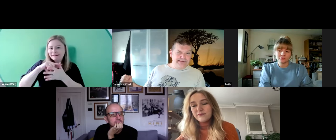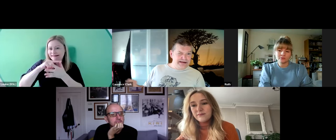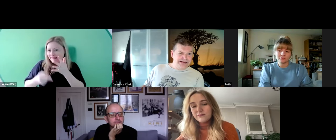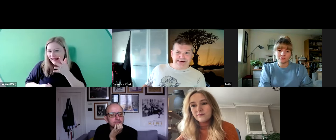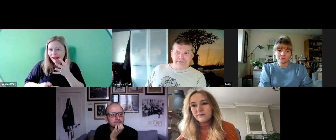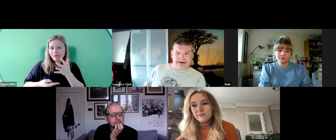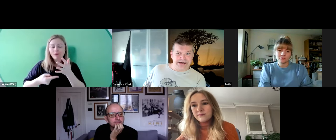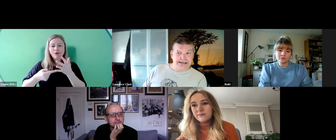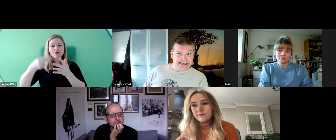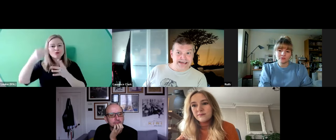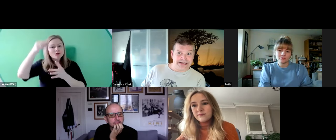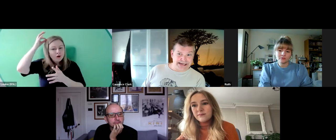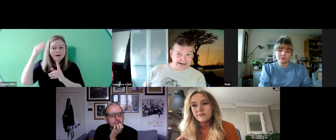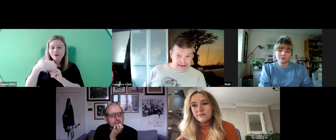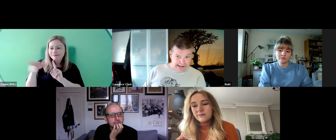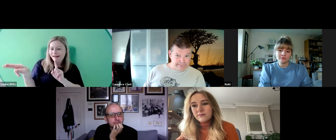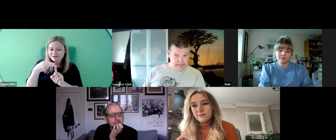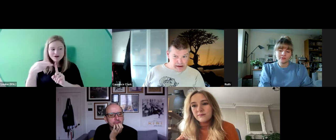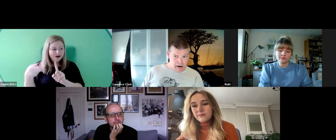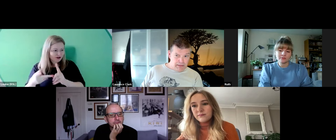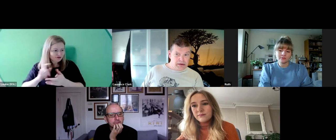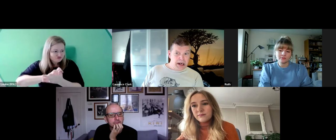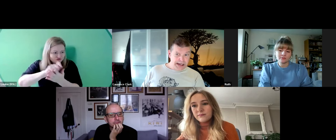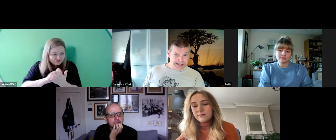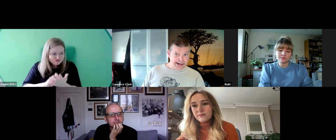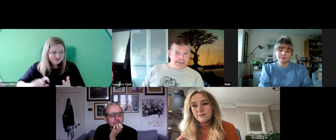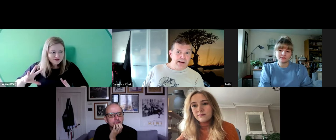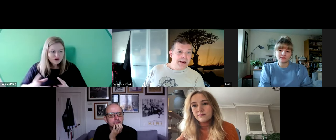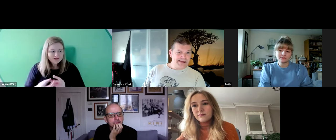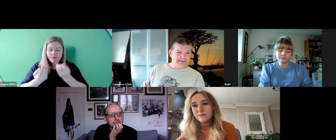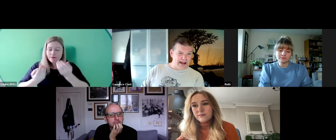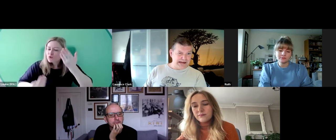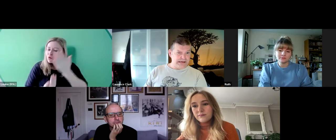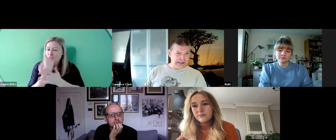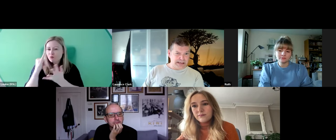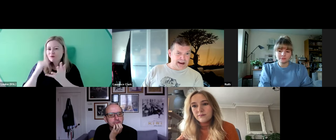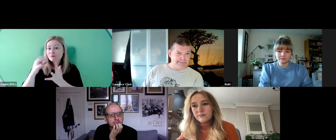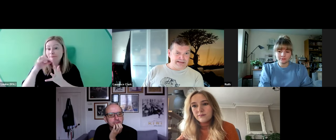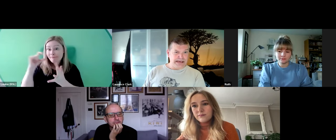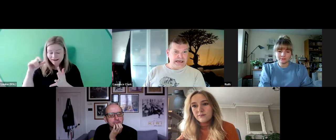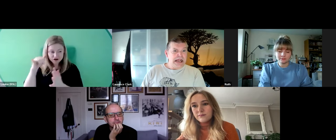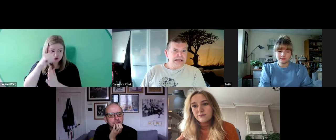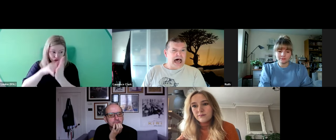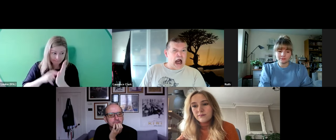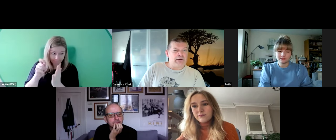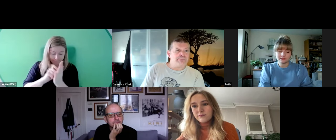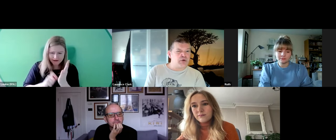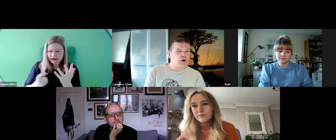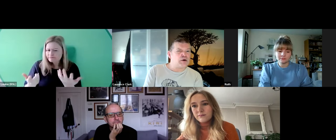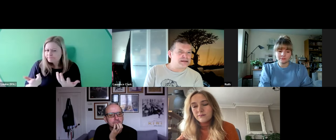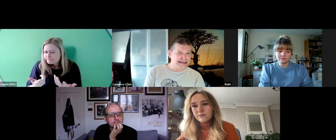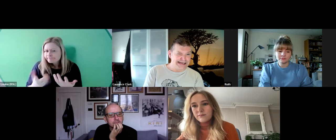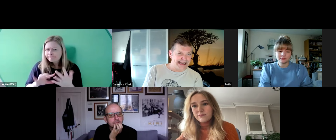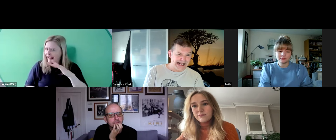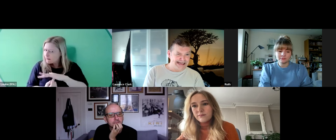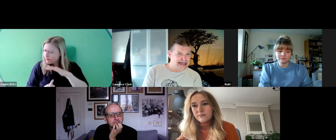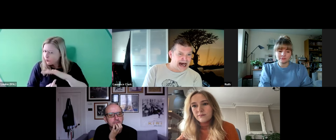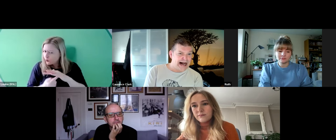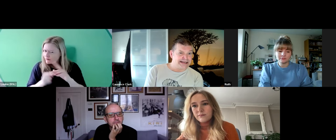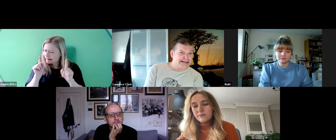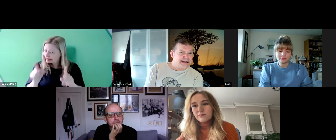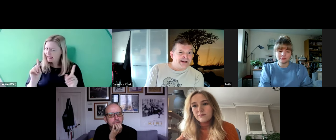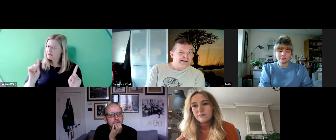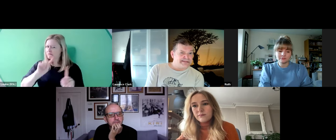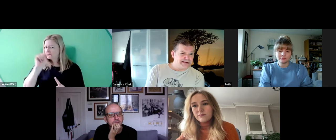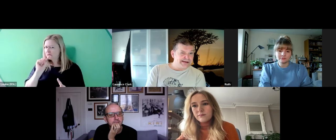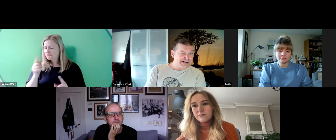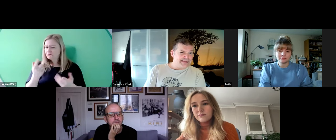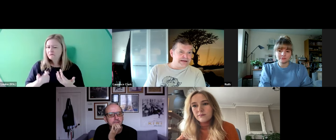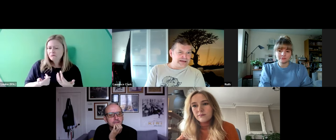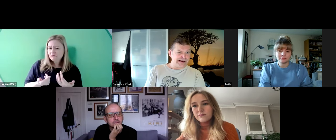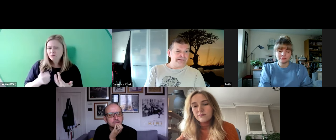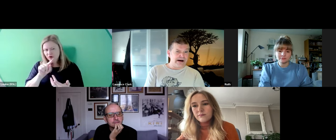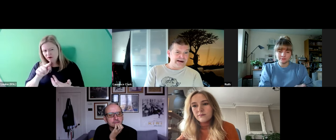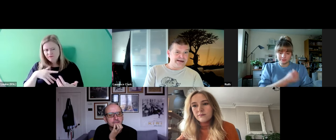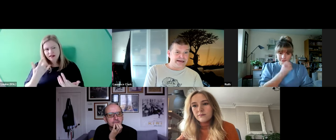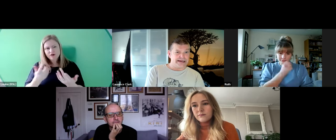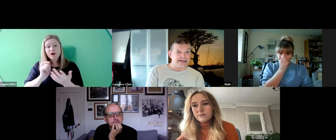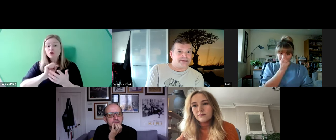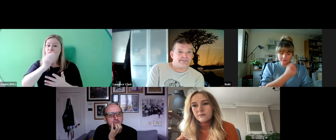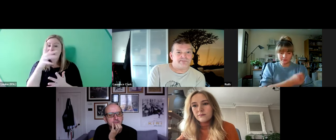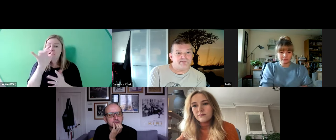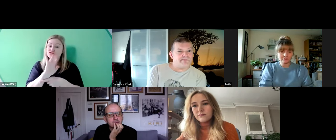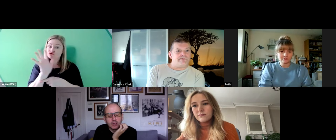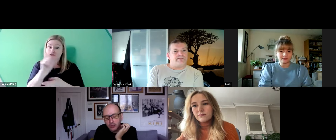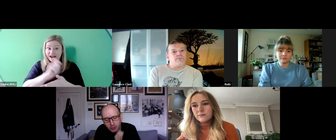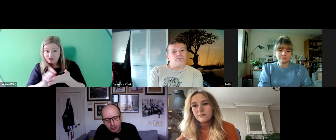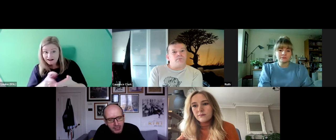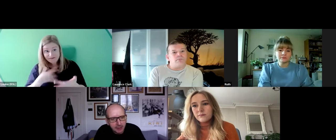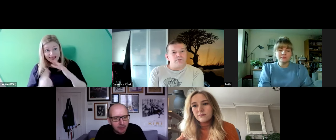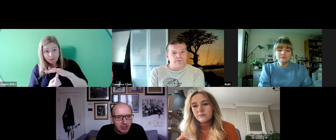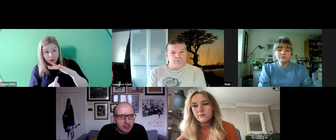their own new spec scripts. So how important is that for new screenwriters?